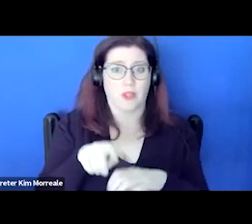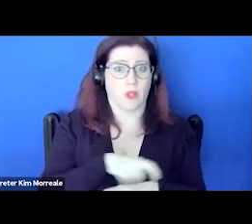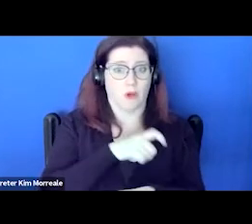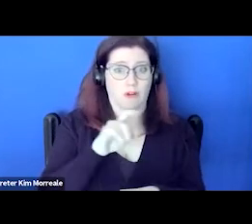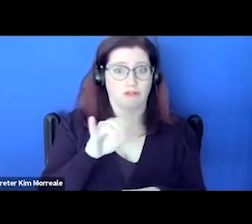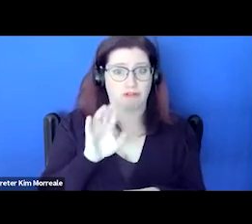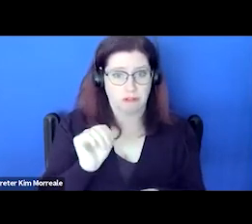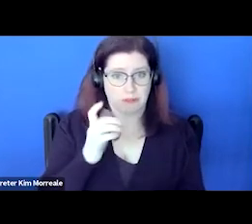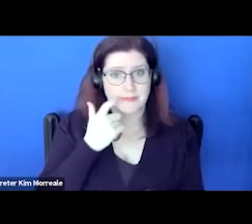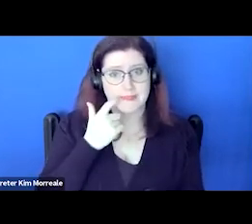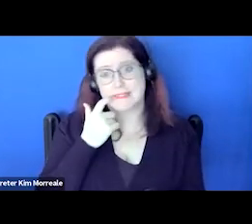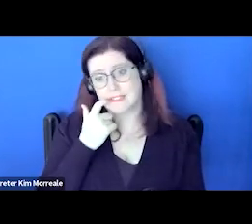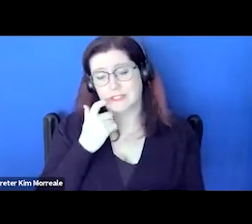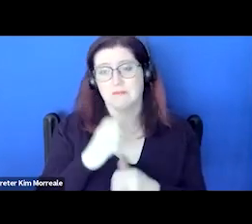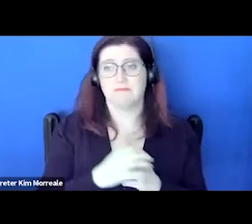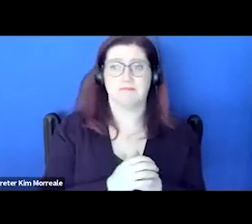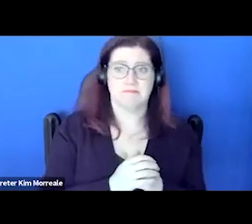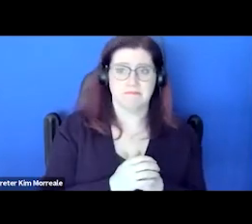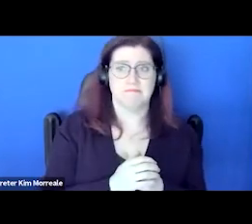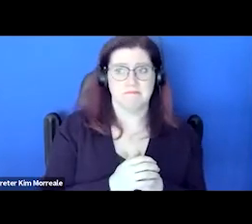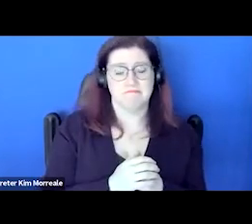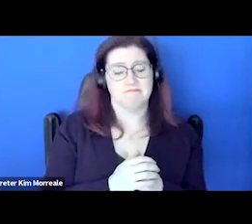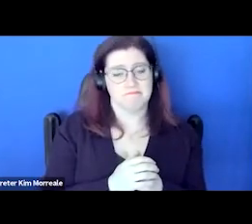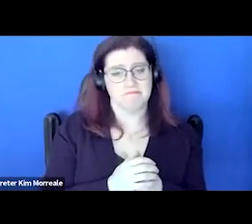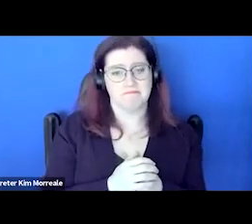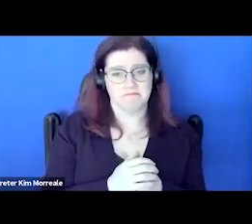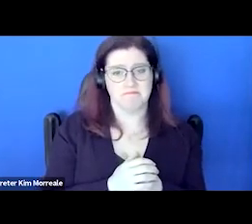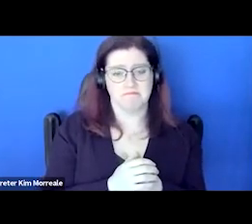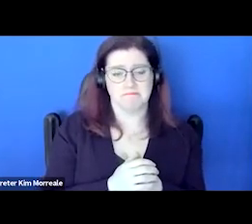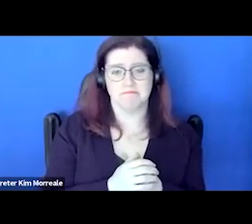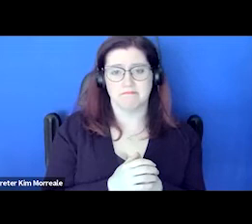So they are then, 86th, closed off to services.